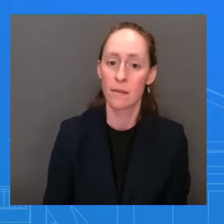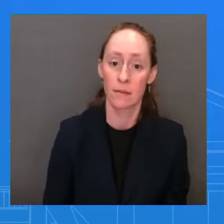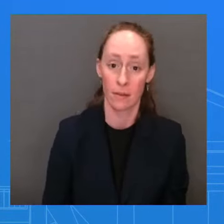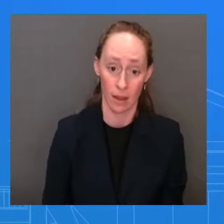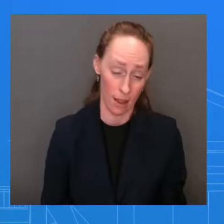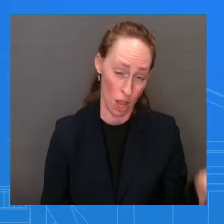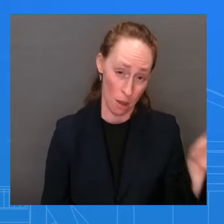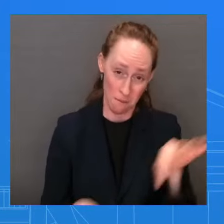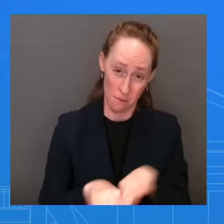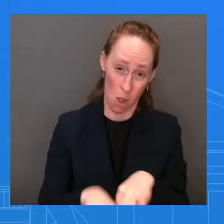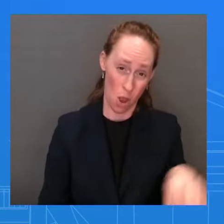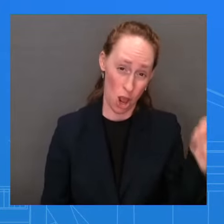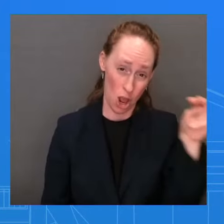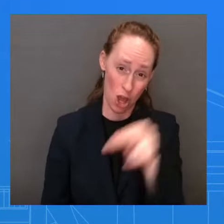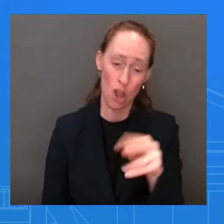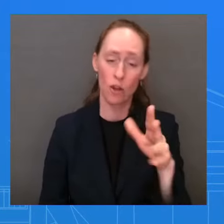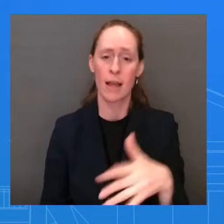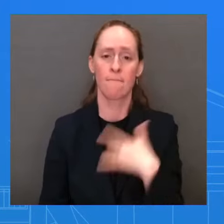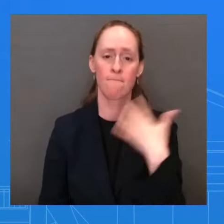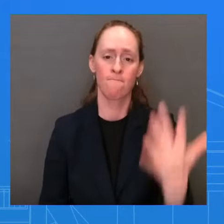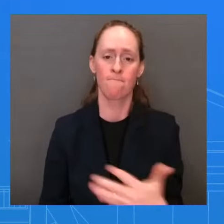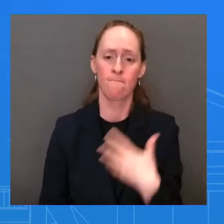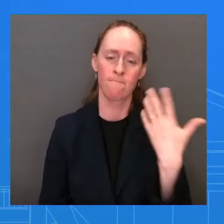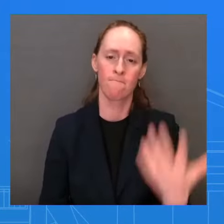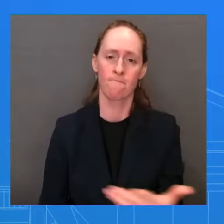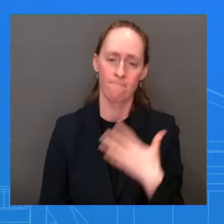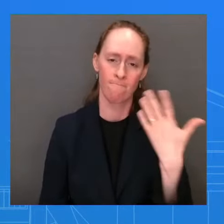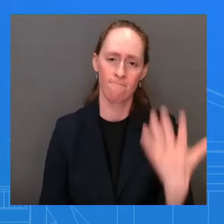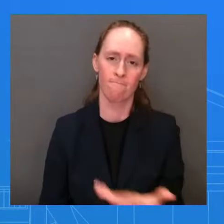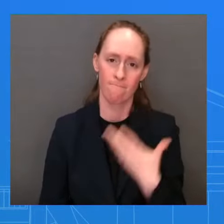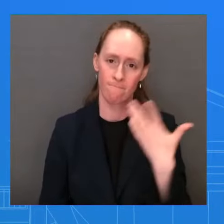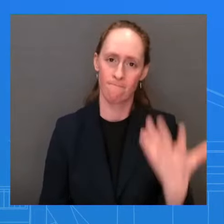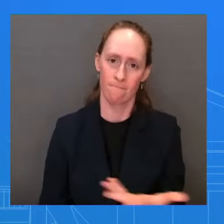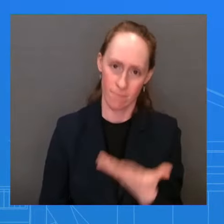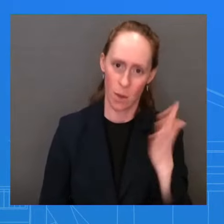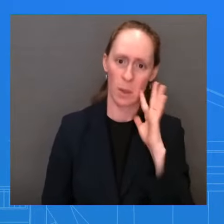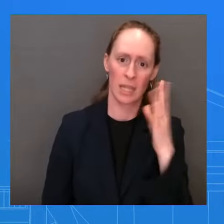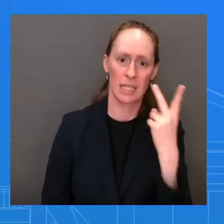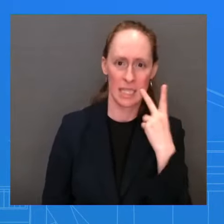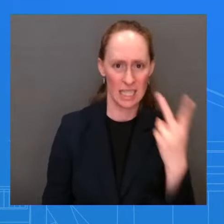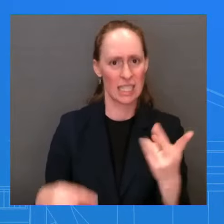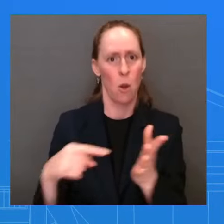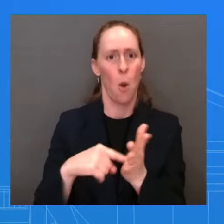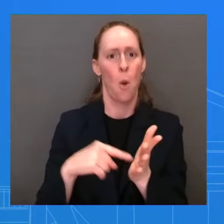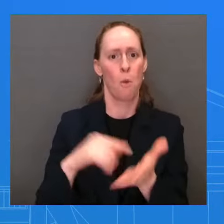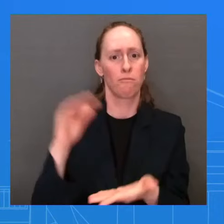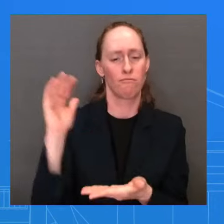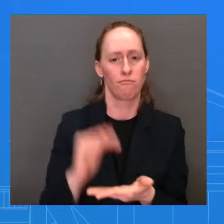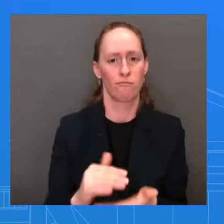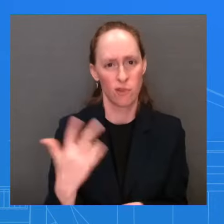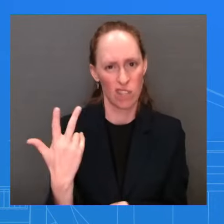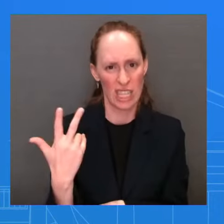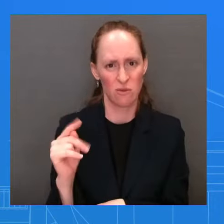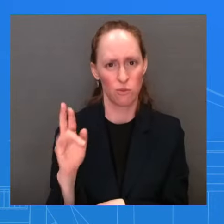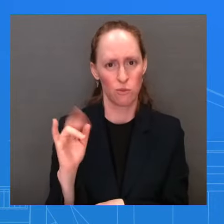the deficit by an additional $3 trillion over the next 10 years. And that is the commitment. That is the commitment that this President has. The Press: Do you dispute, though,